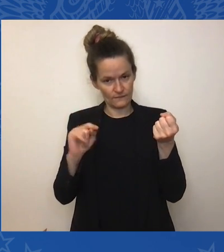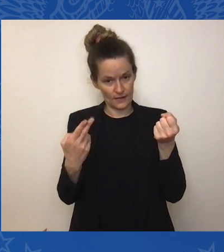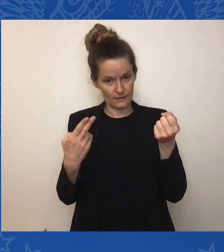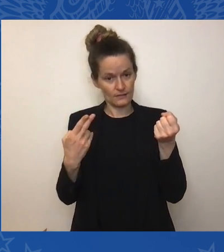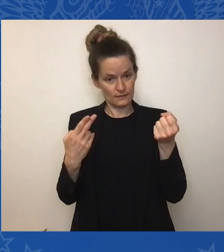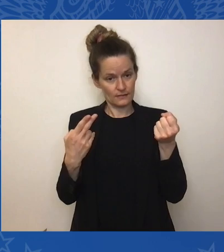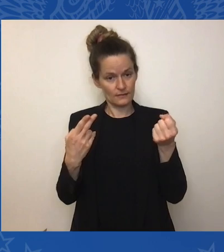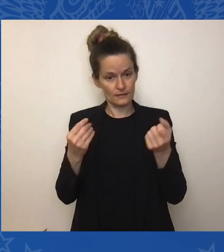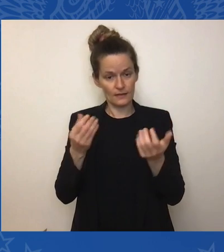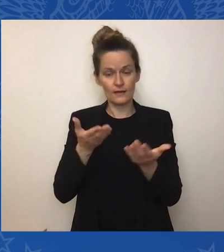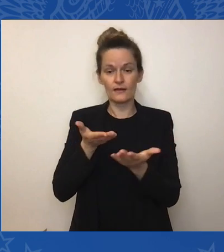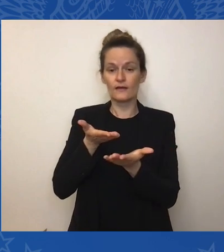Right makes might.